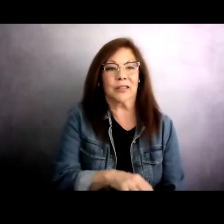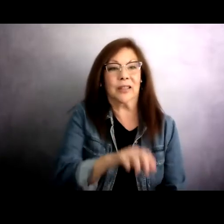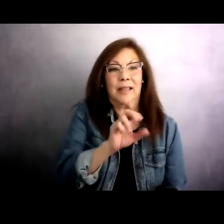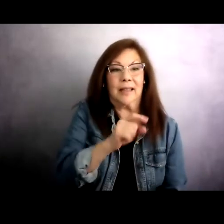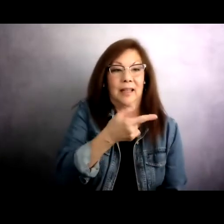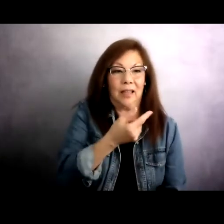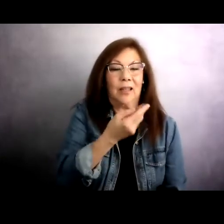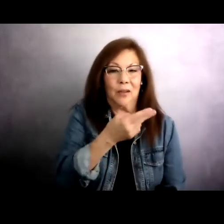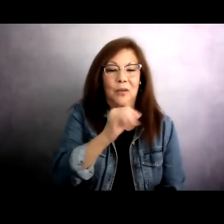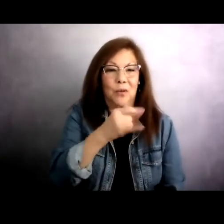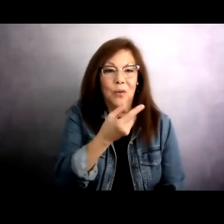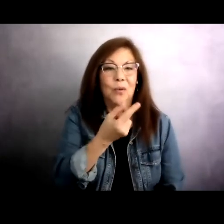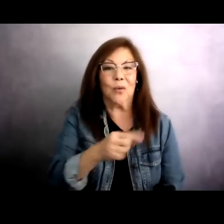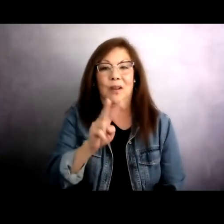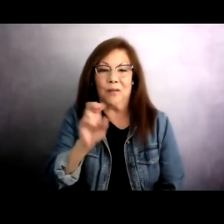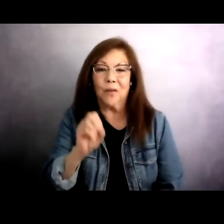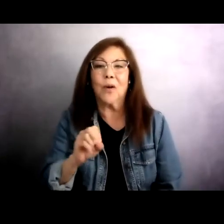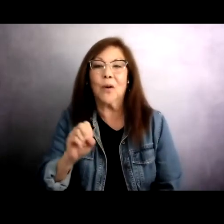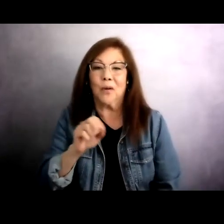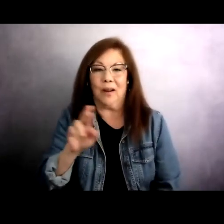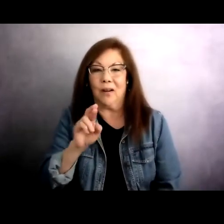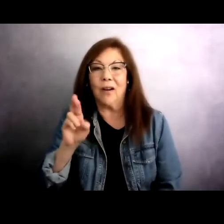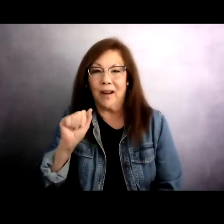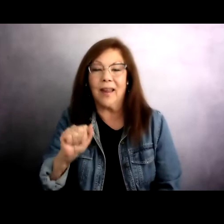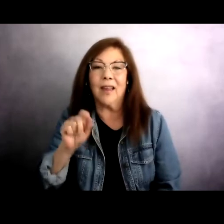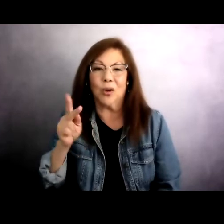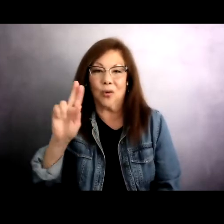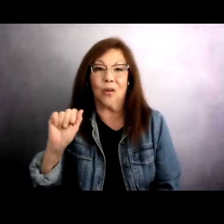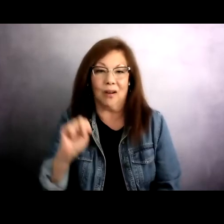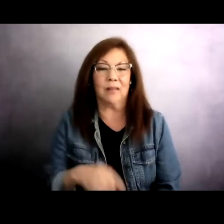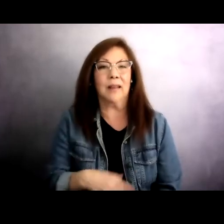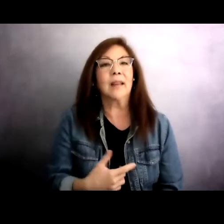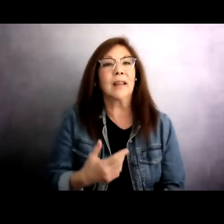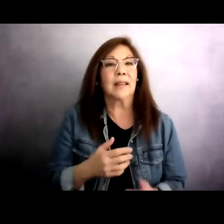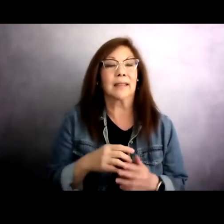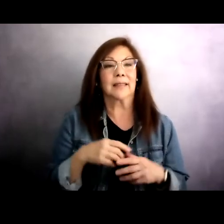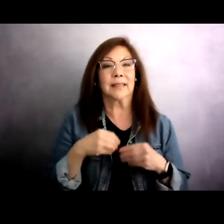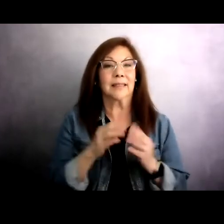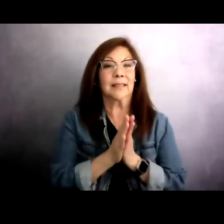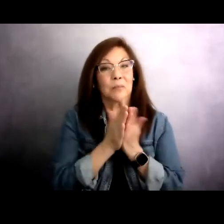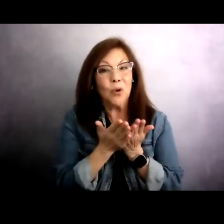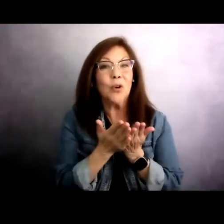wonderful novel the chosen and the beautiful. My name is Lily Philpott, I am the program